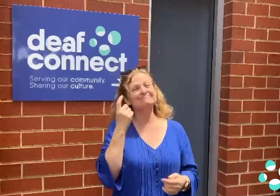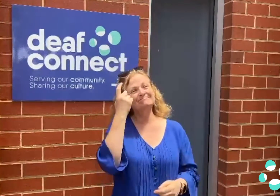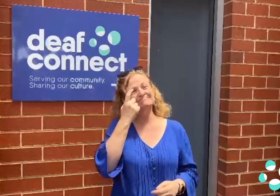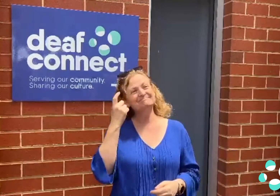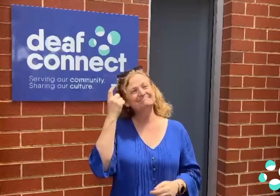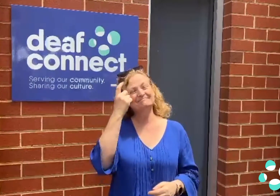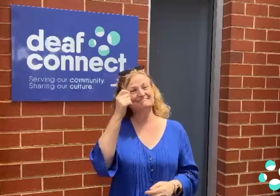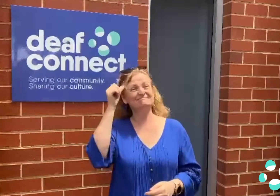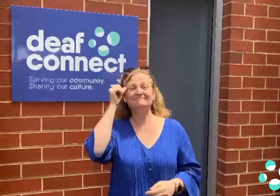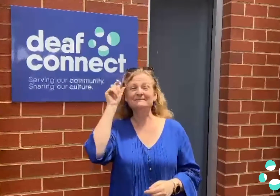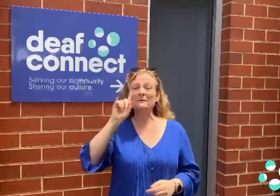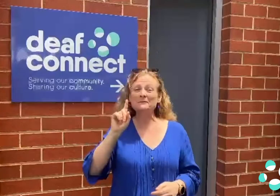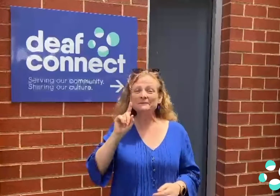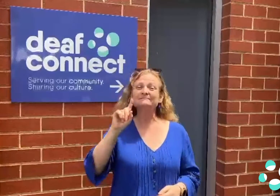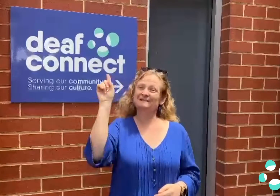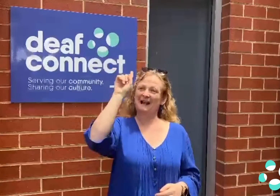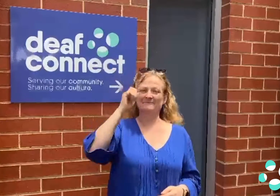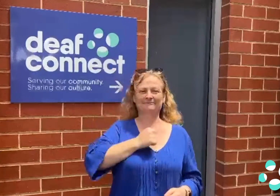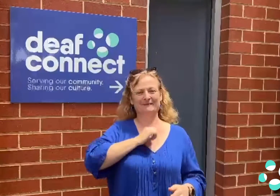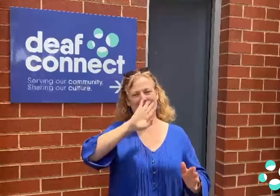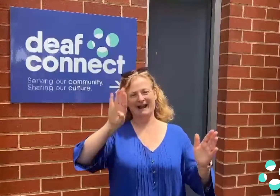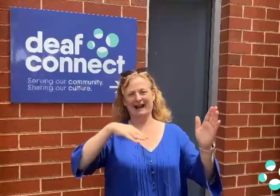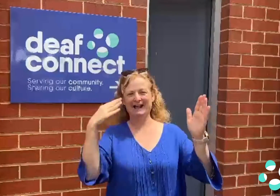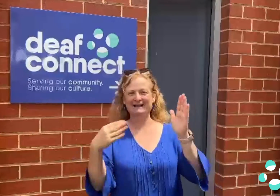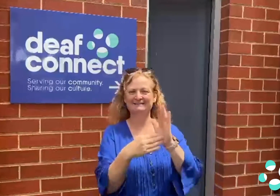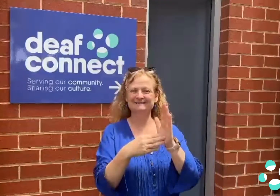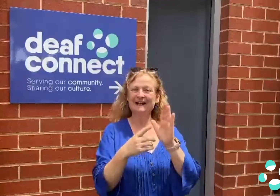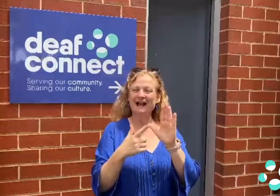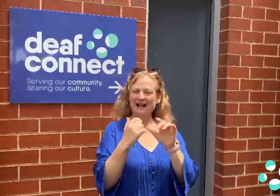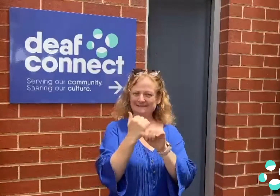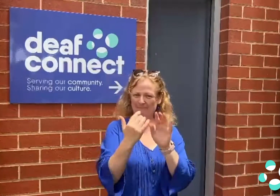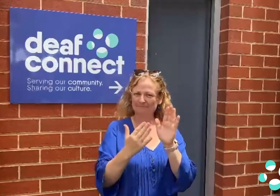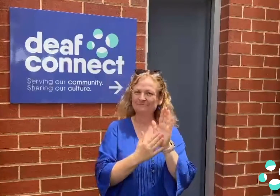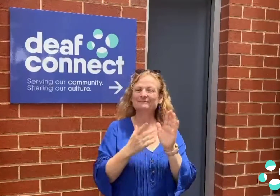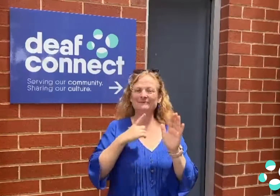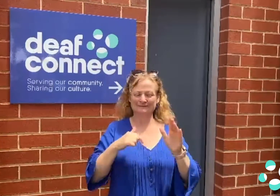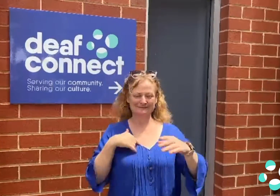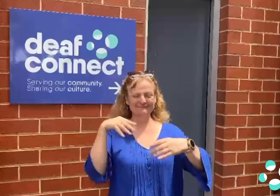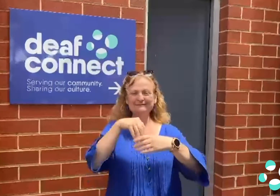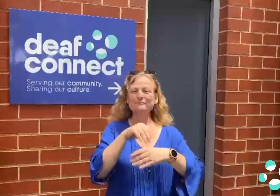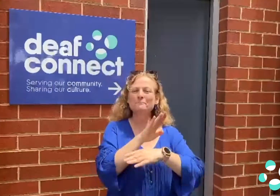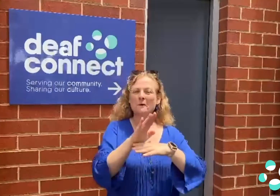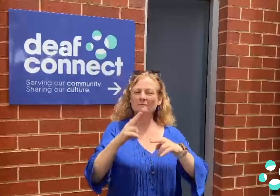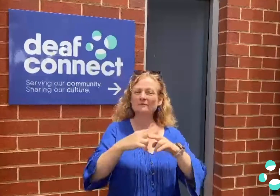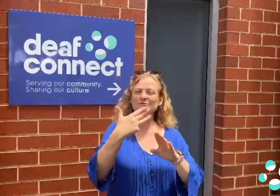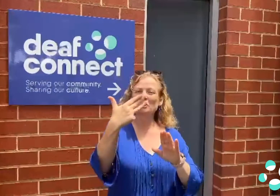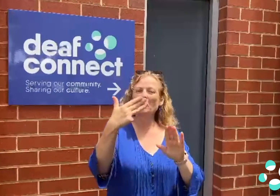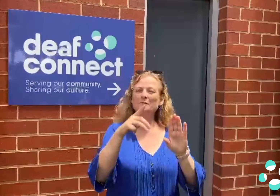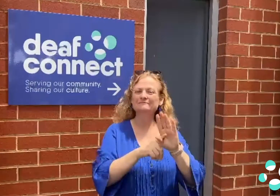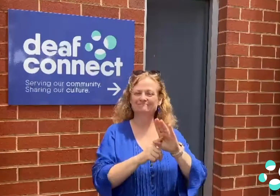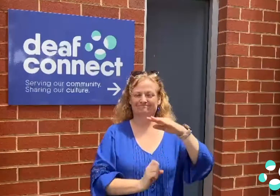reflecting that this will be my last AGM as a board director for nine years.